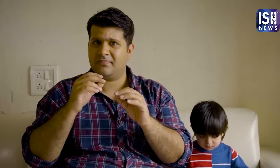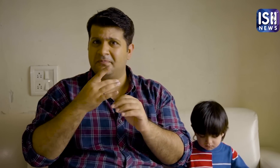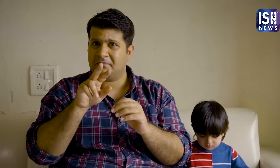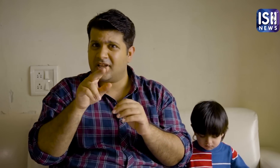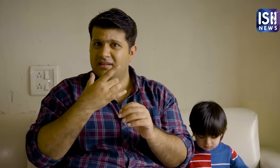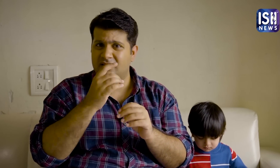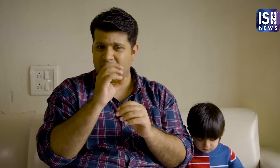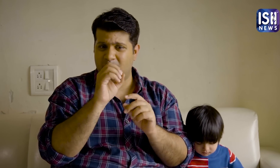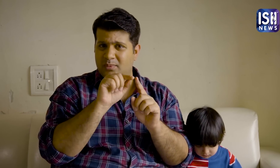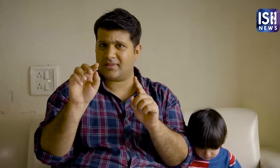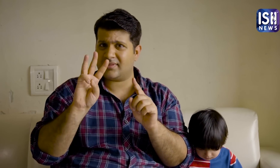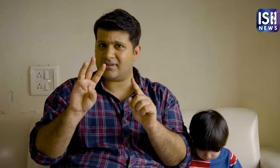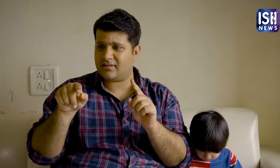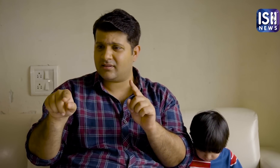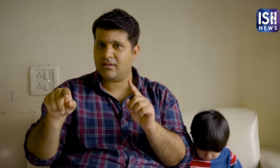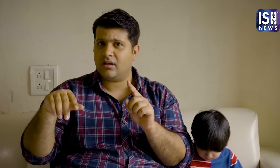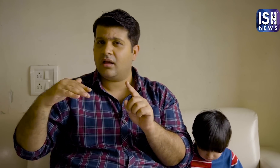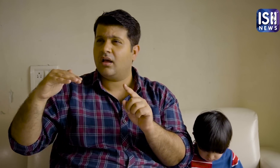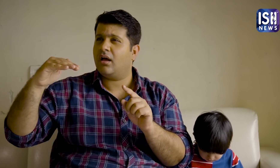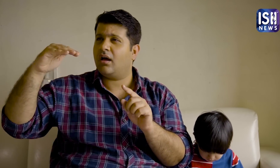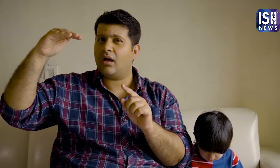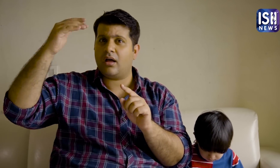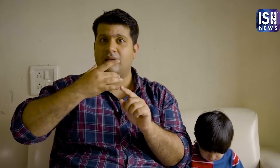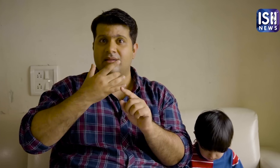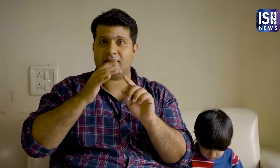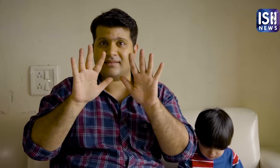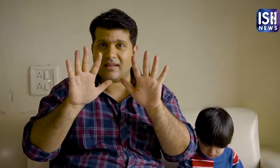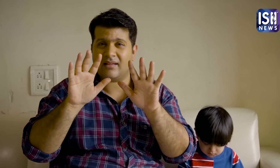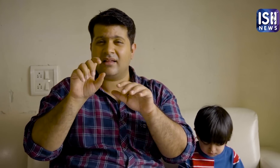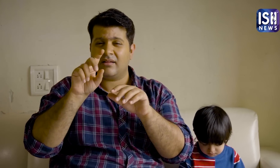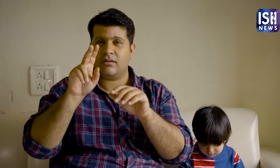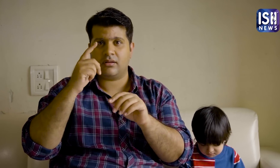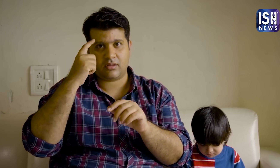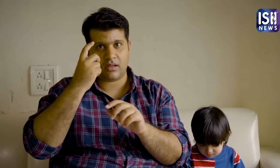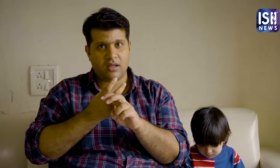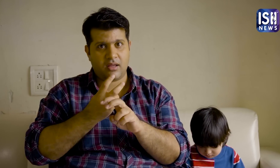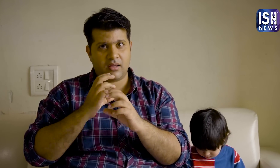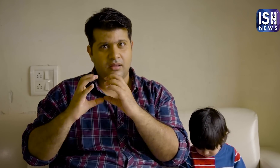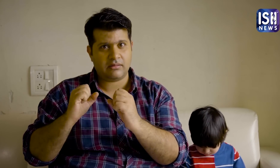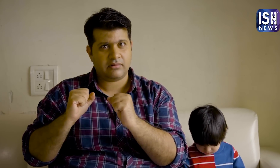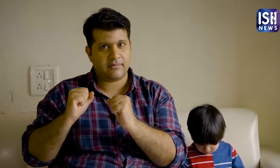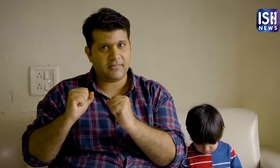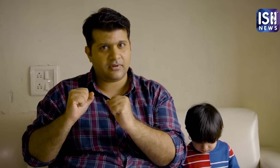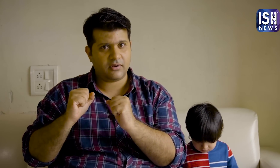Since they miss out on these resources during their critical years, their rigid minds fail to develop up to be on level with others.